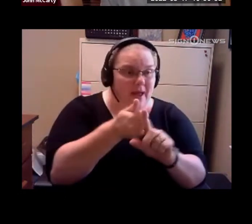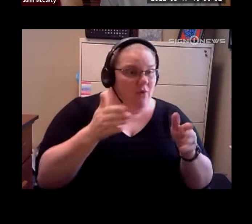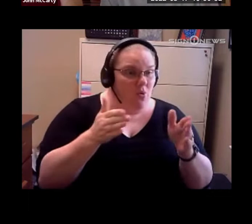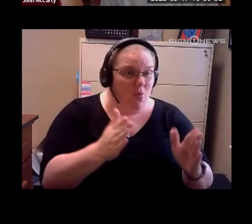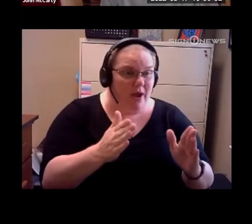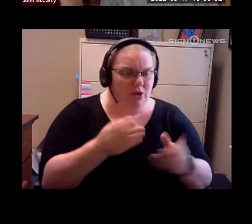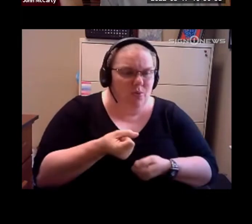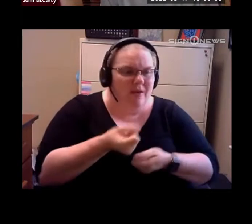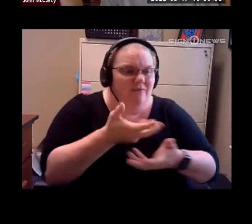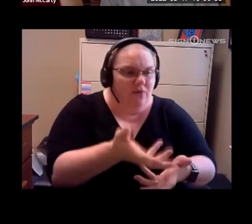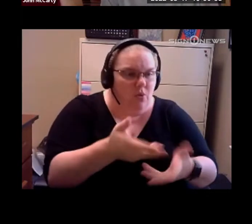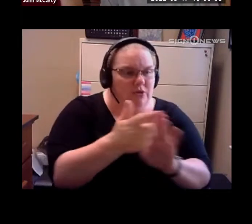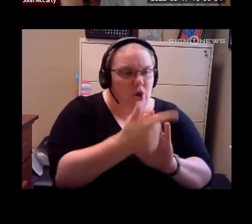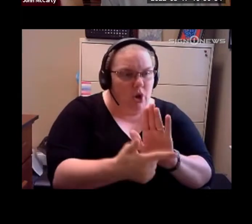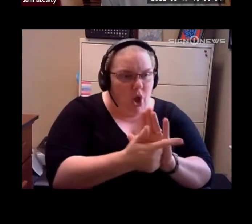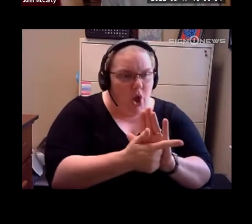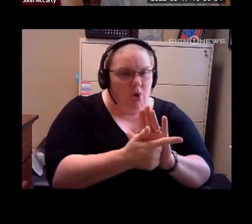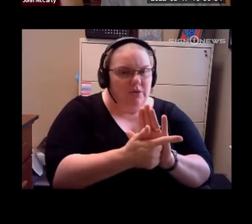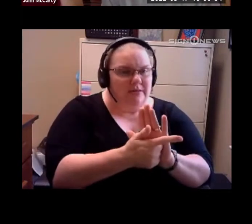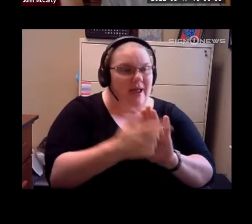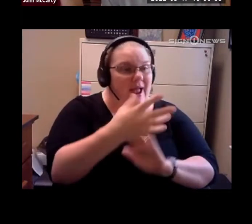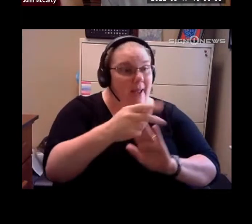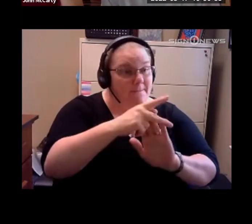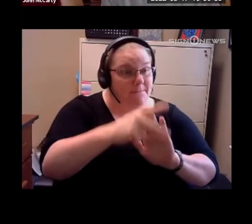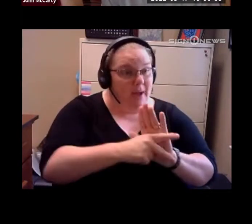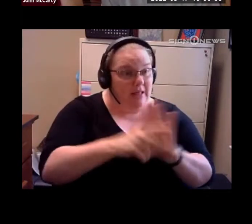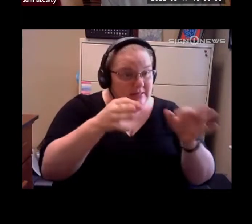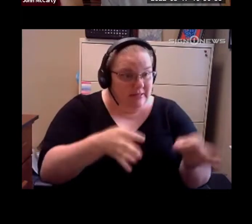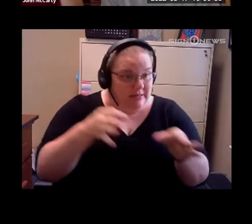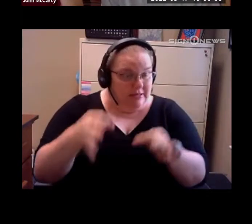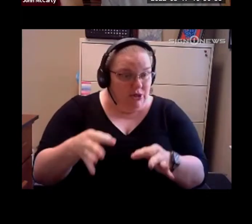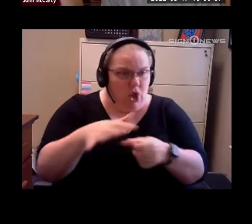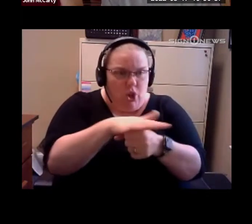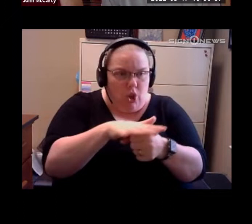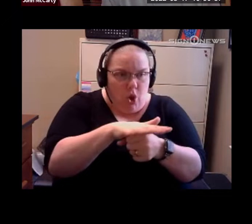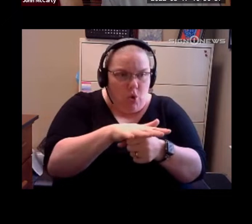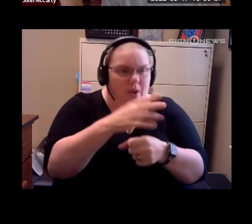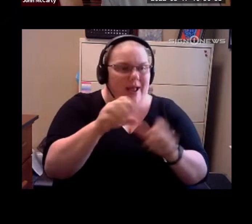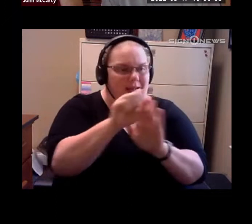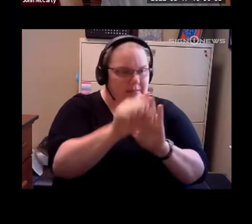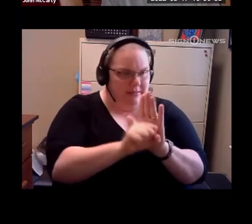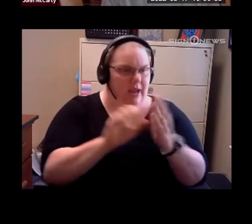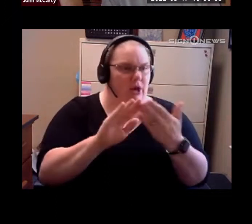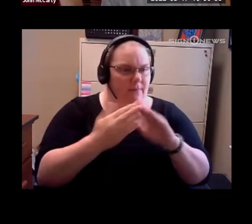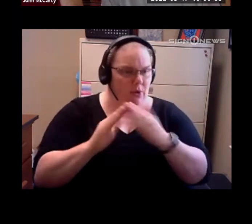laws and apologize policy decisions in local and state communities and in the United States